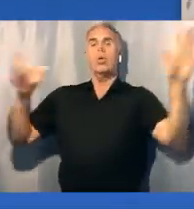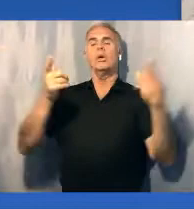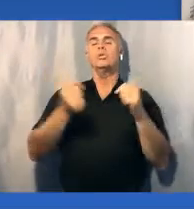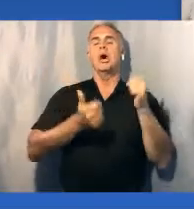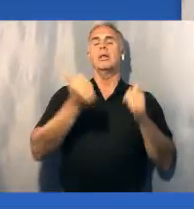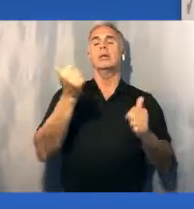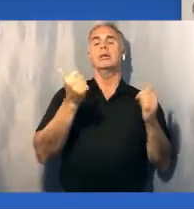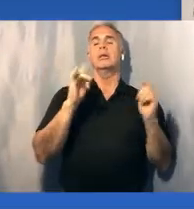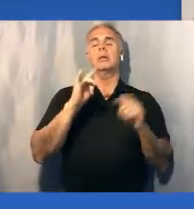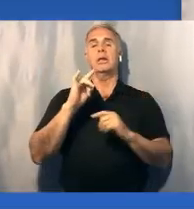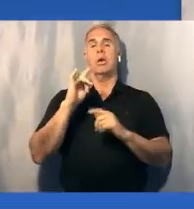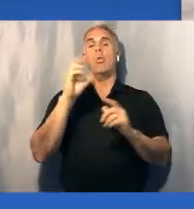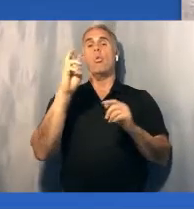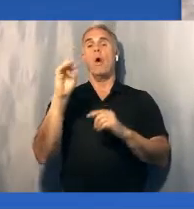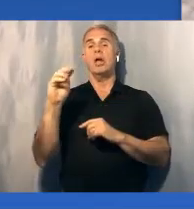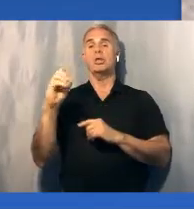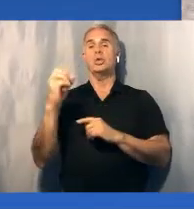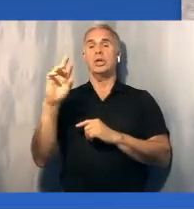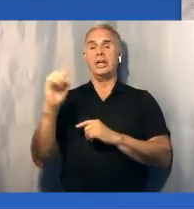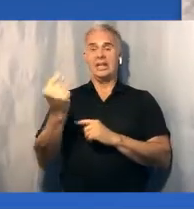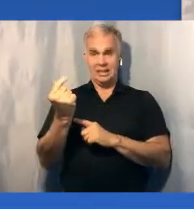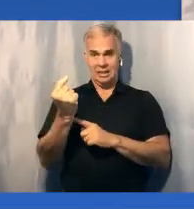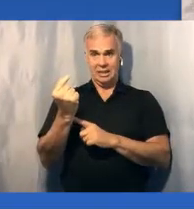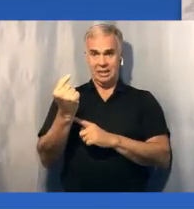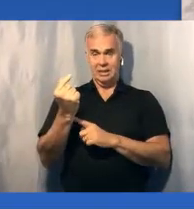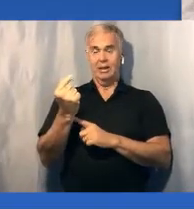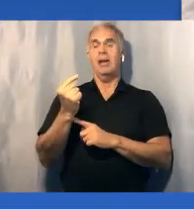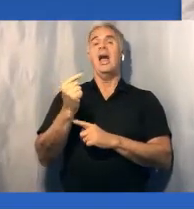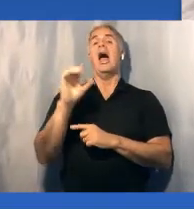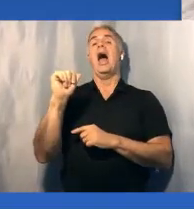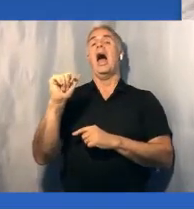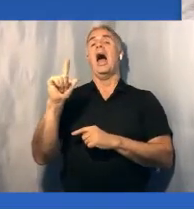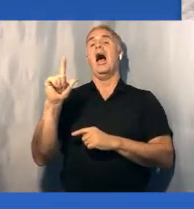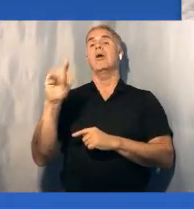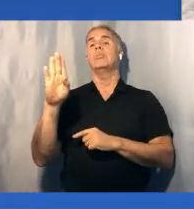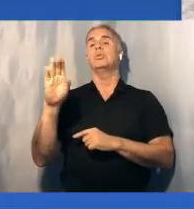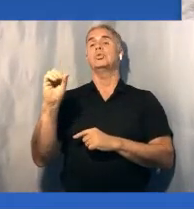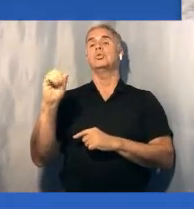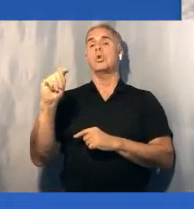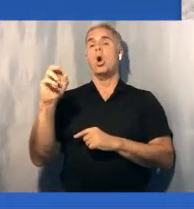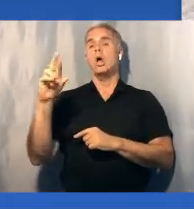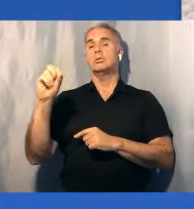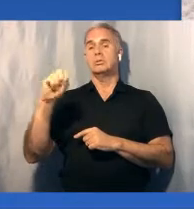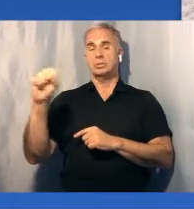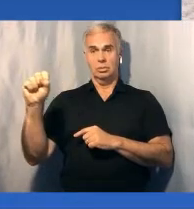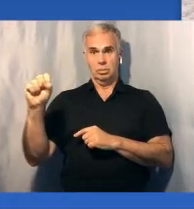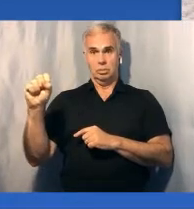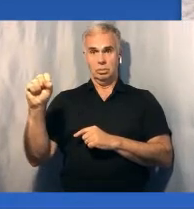Which bird has the biggest wings? The wandering albatross has longer wings